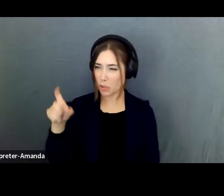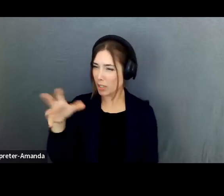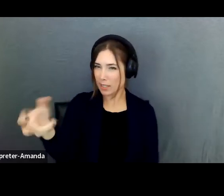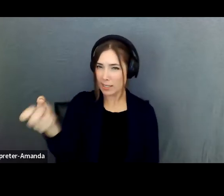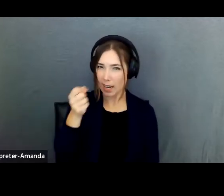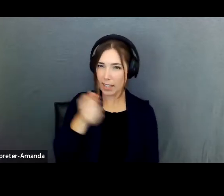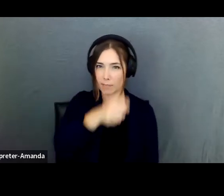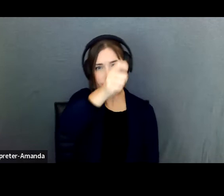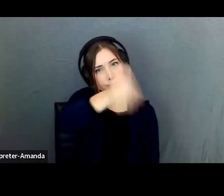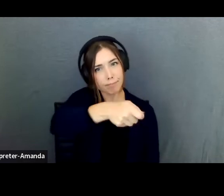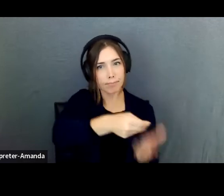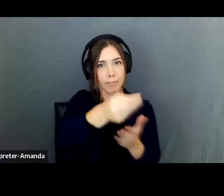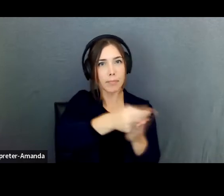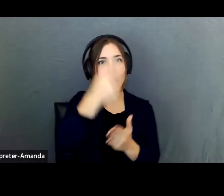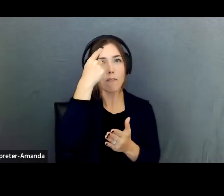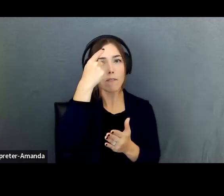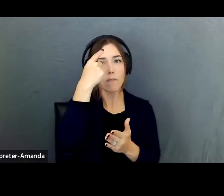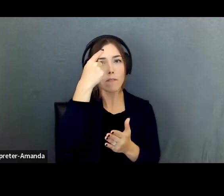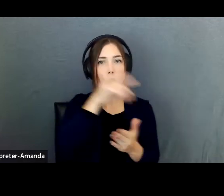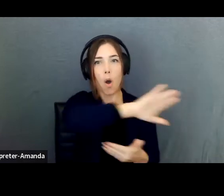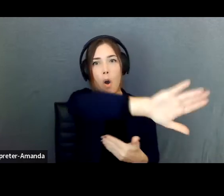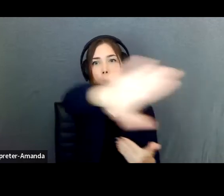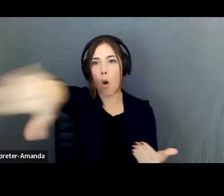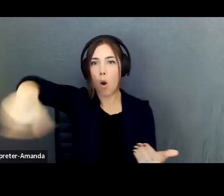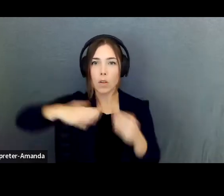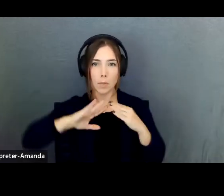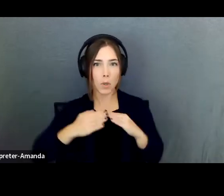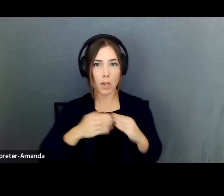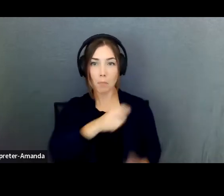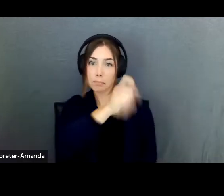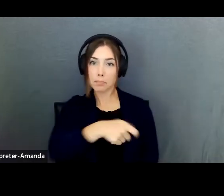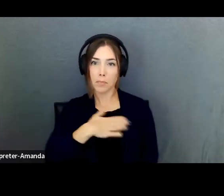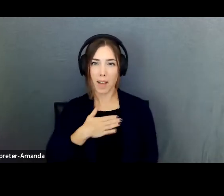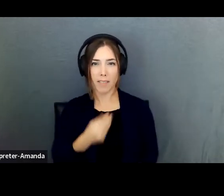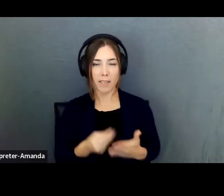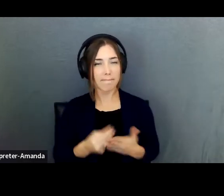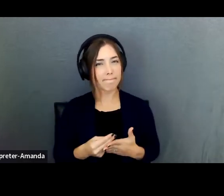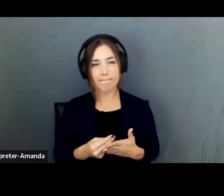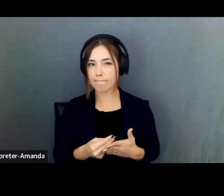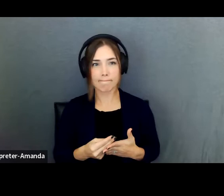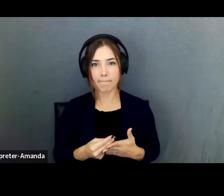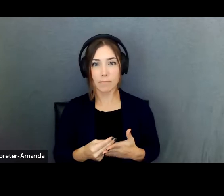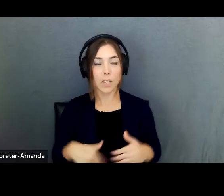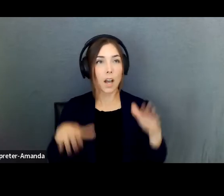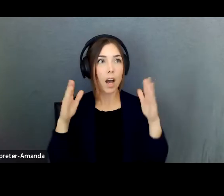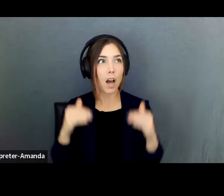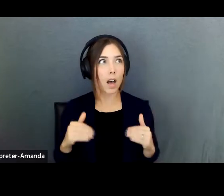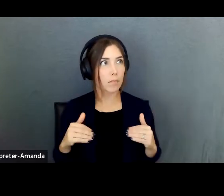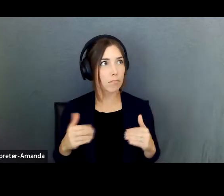These are I mean, they are really, I should have an opportunity to choose when I shower